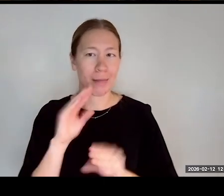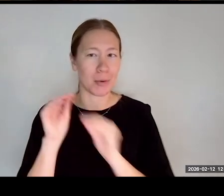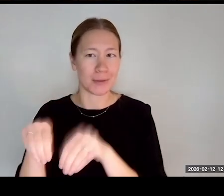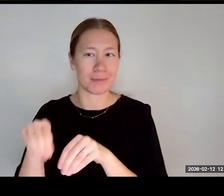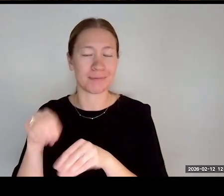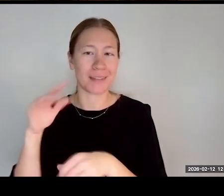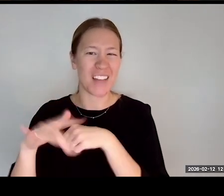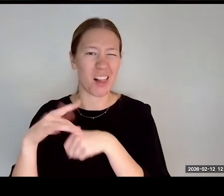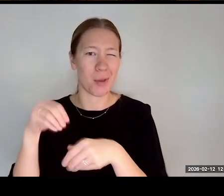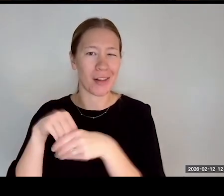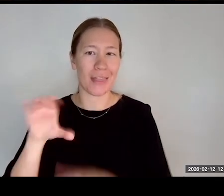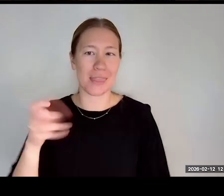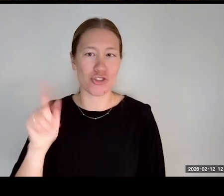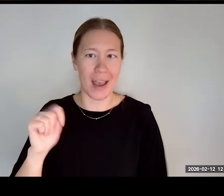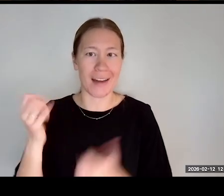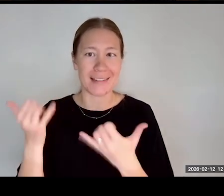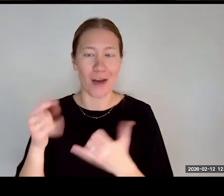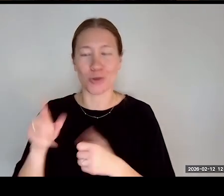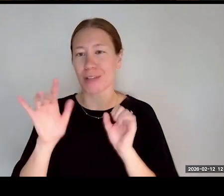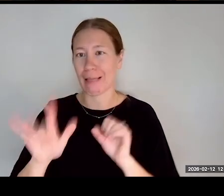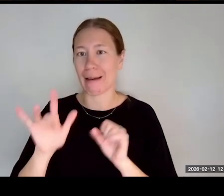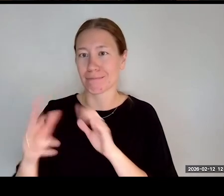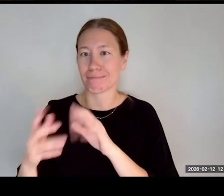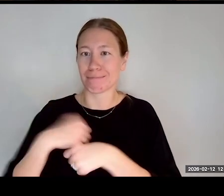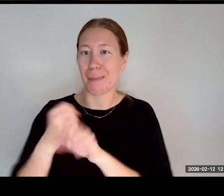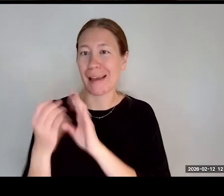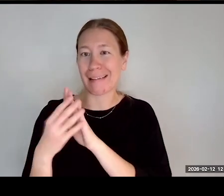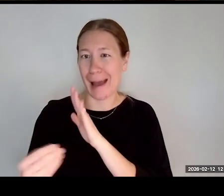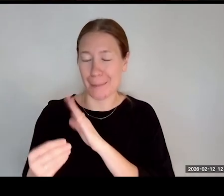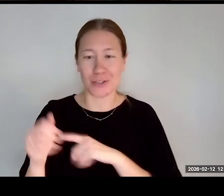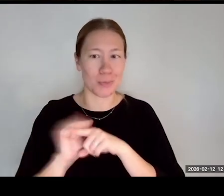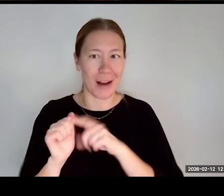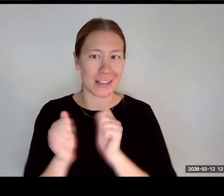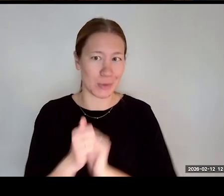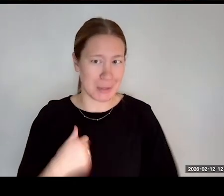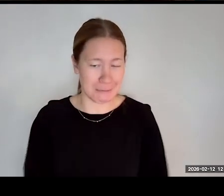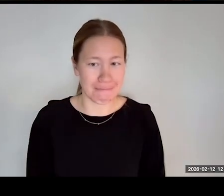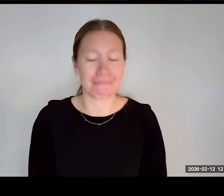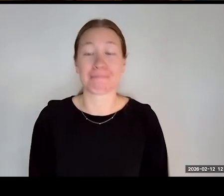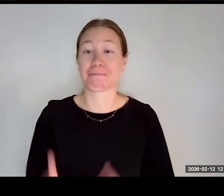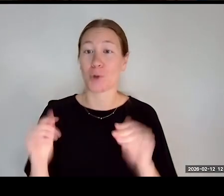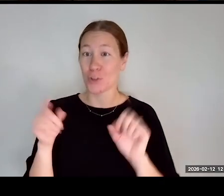Okay, and then hopefully all of you can see the document up on my screen now. So, in this document we're gonna look at all